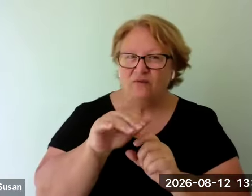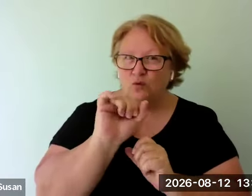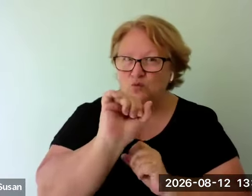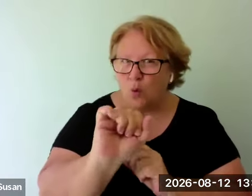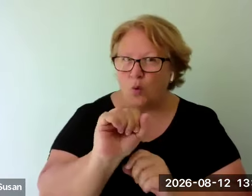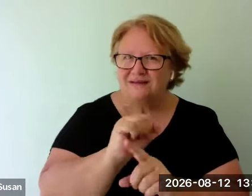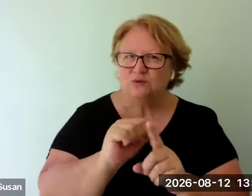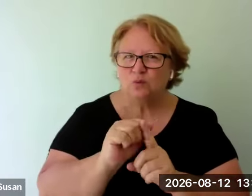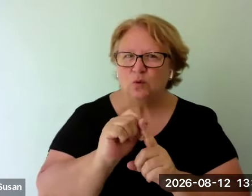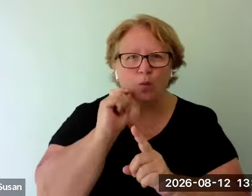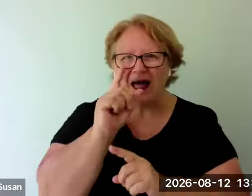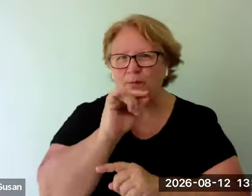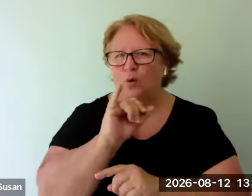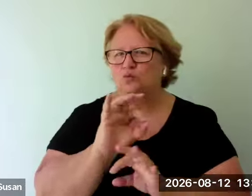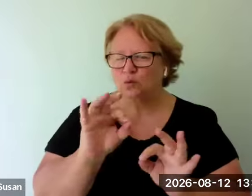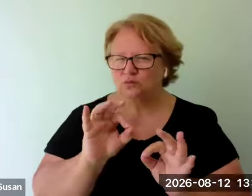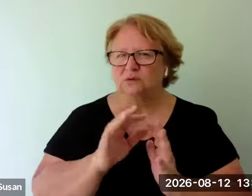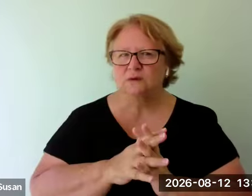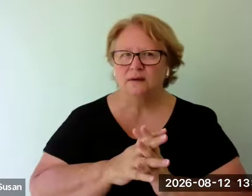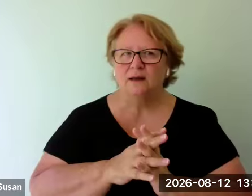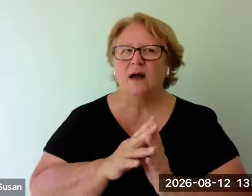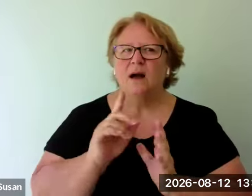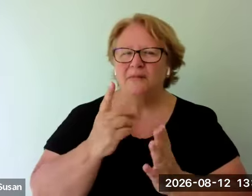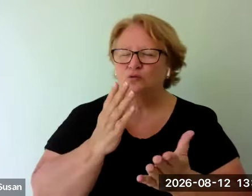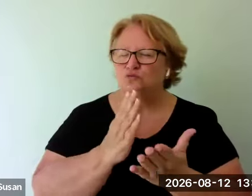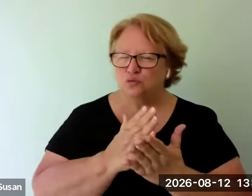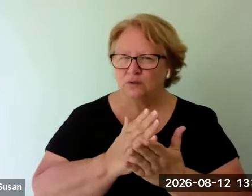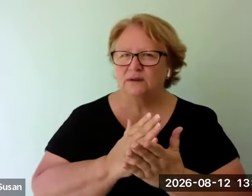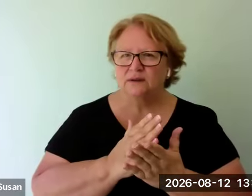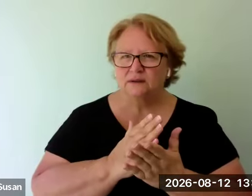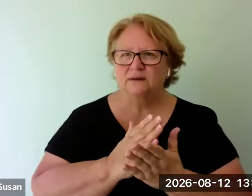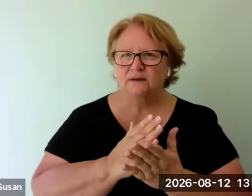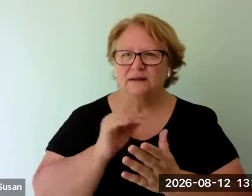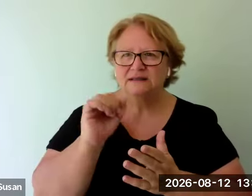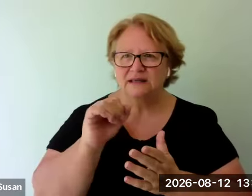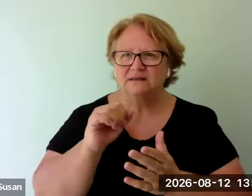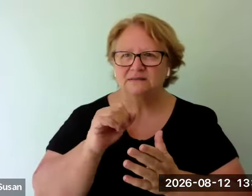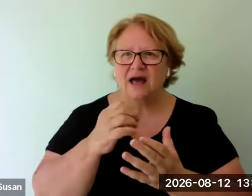policy and practice. So I can' t comment specifically on